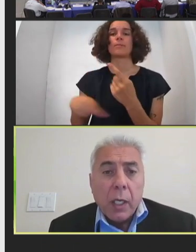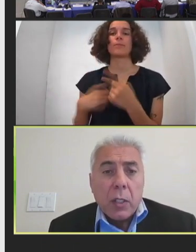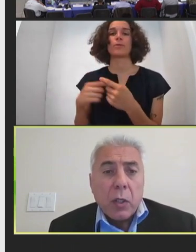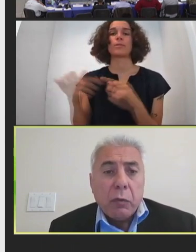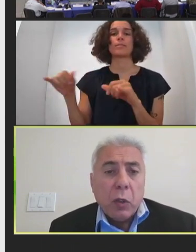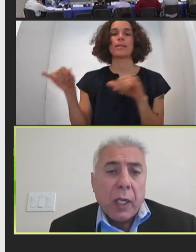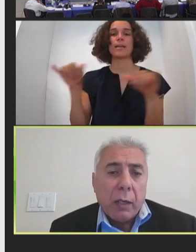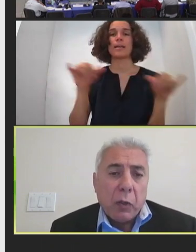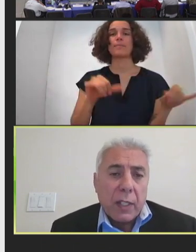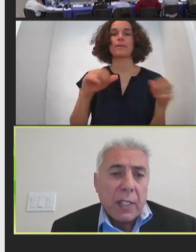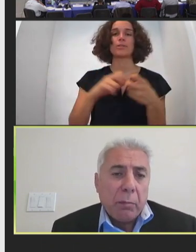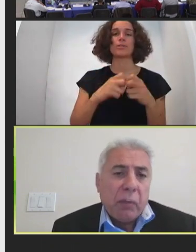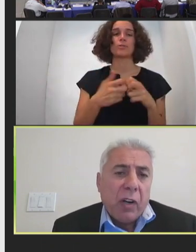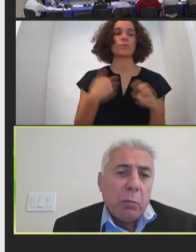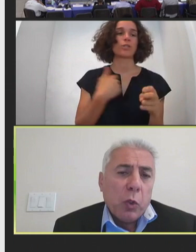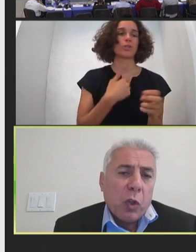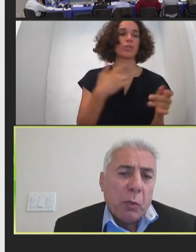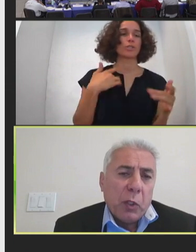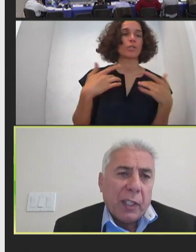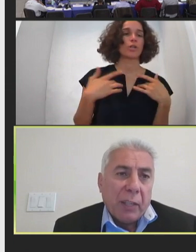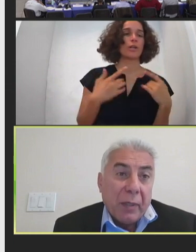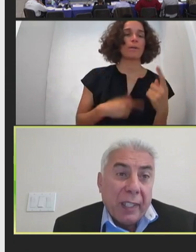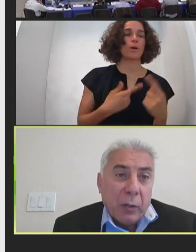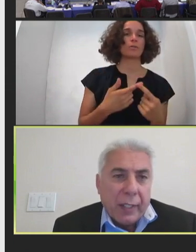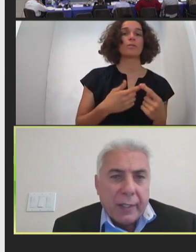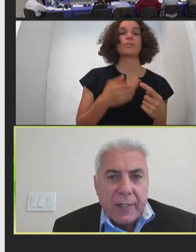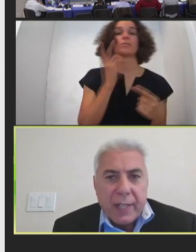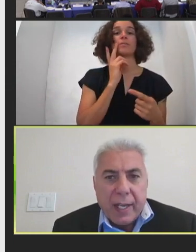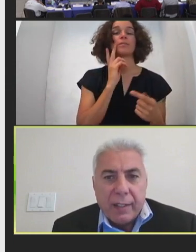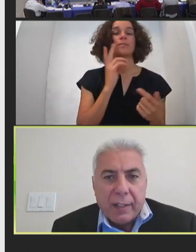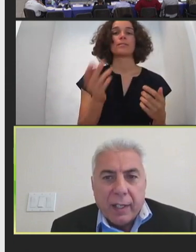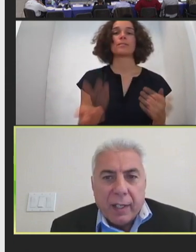So, if you look here, for example, farmworker community, I mean, they don't understand how